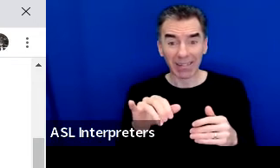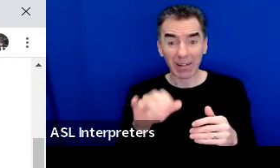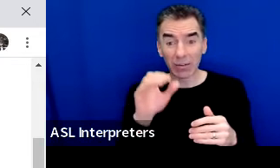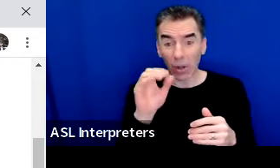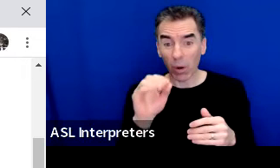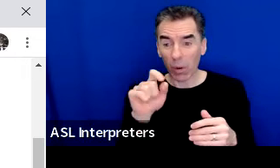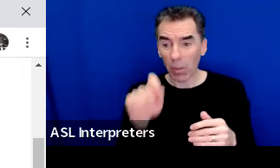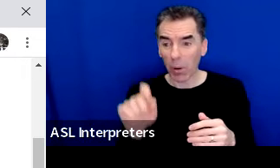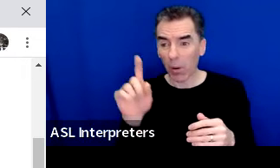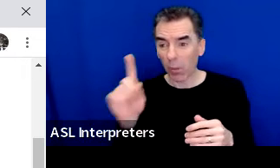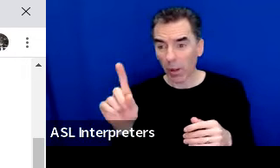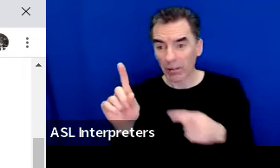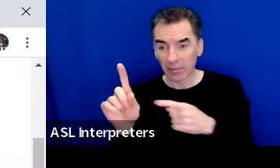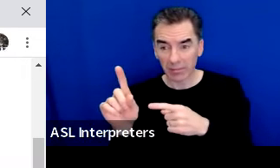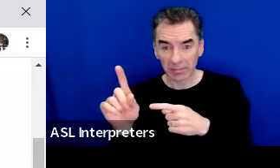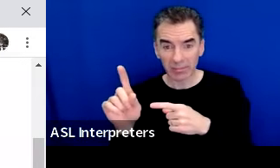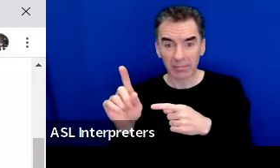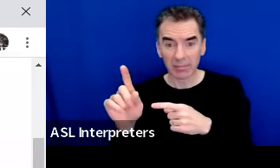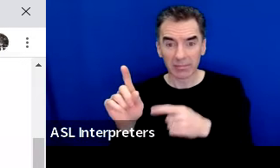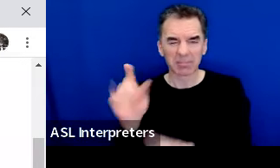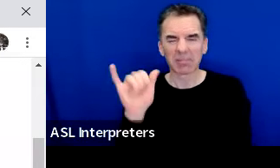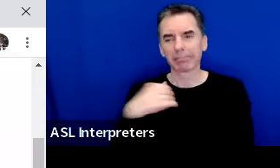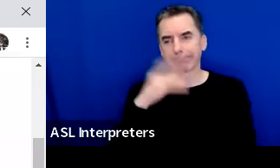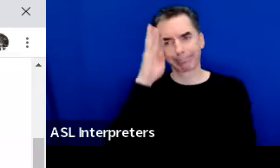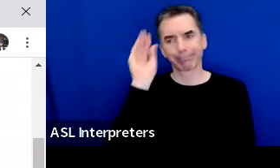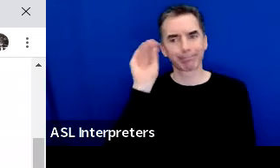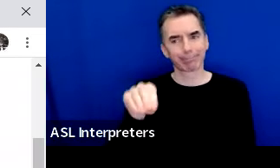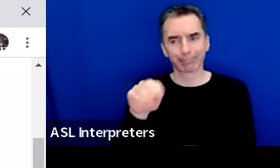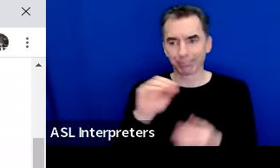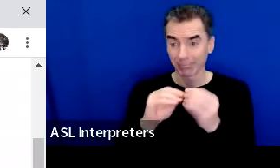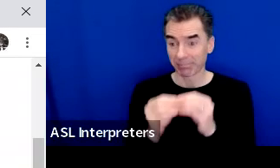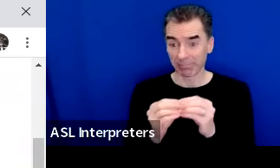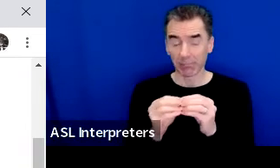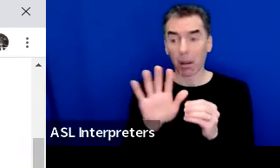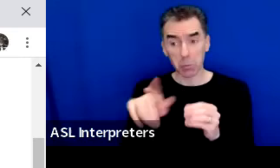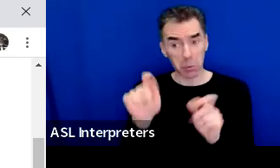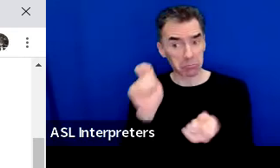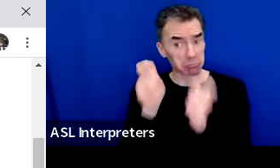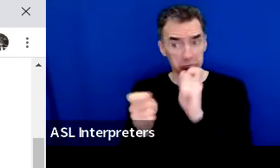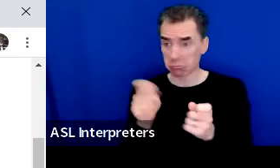level of significance is that does the ones we chose that can be adjusted if I don't love you for some reason,